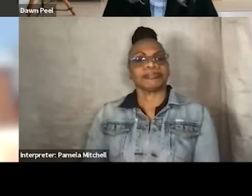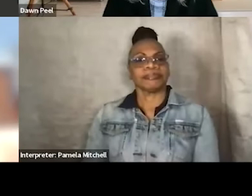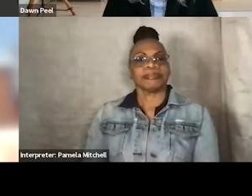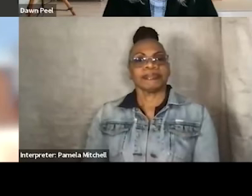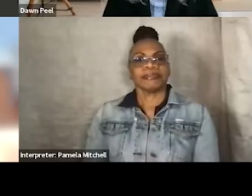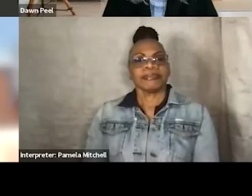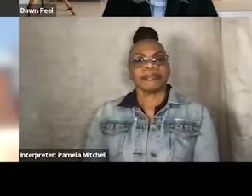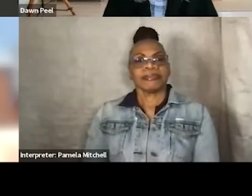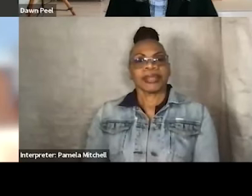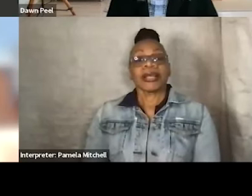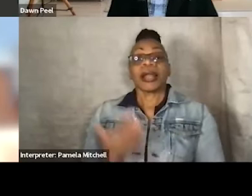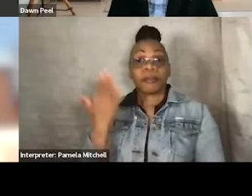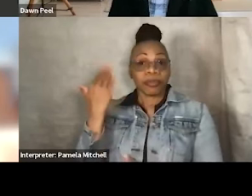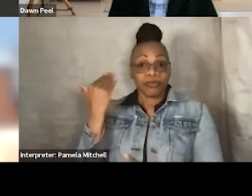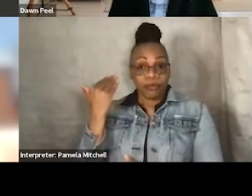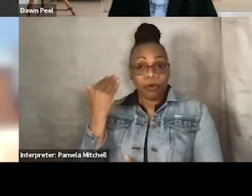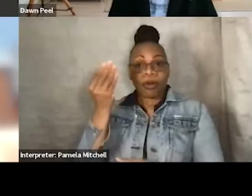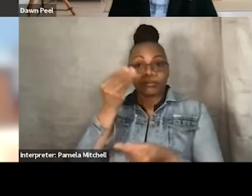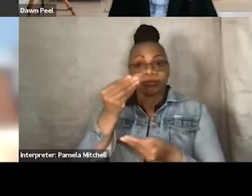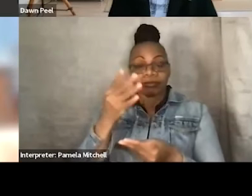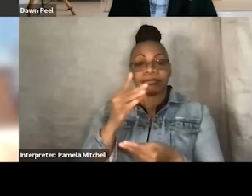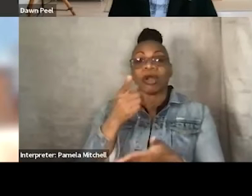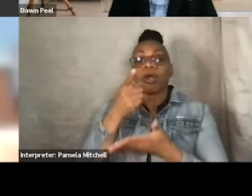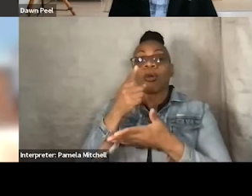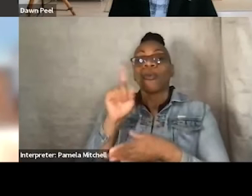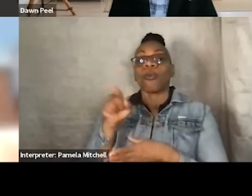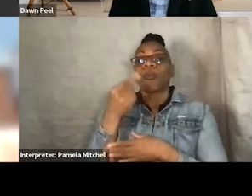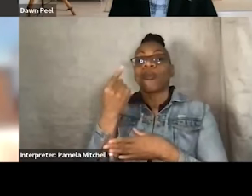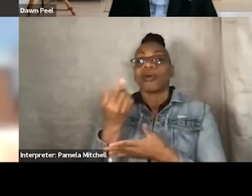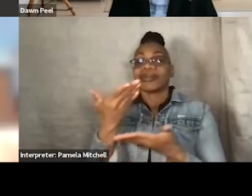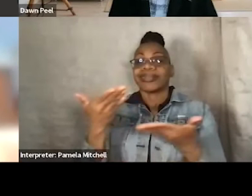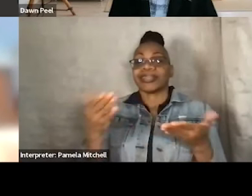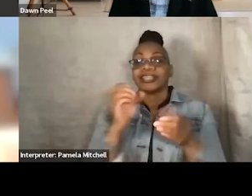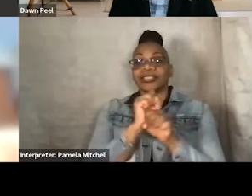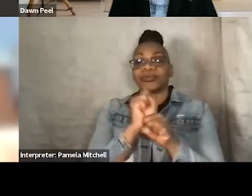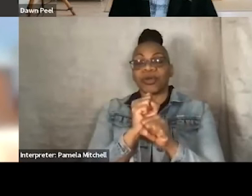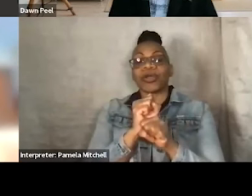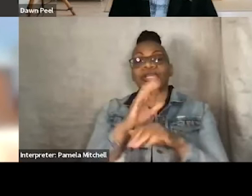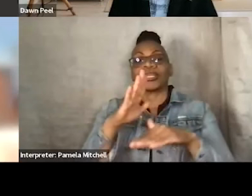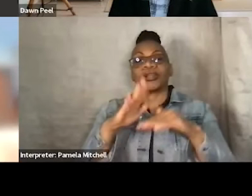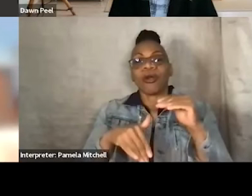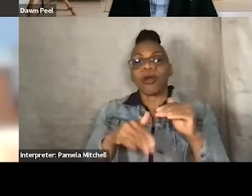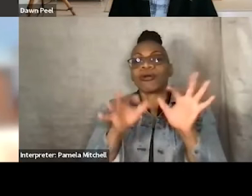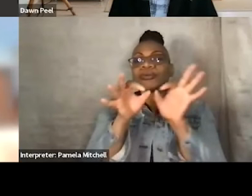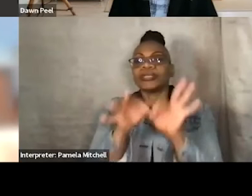So as I shared, one of the things that we are working on, and is essential in collaborative work,